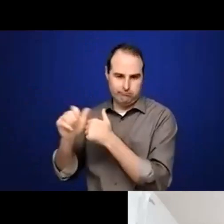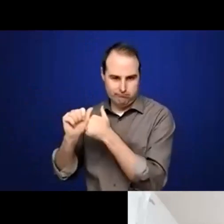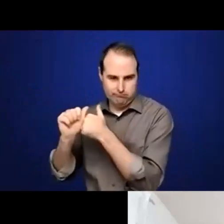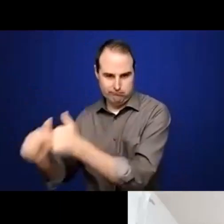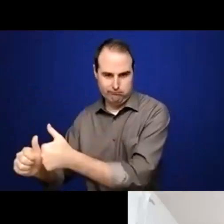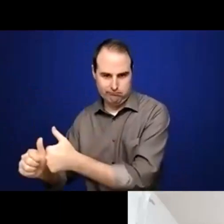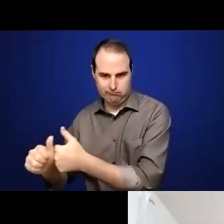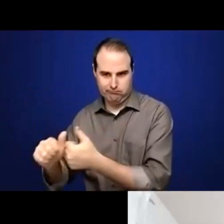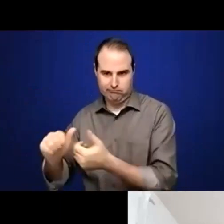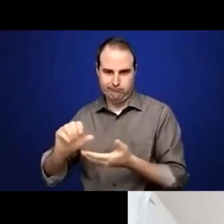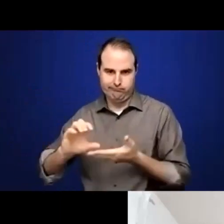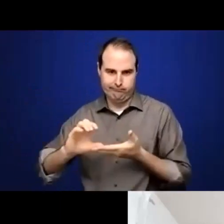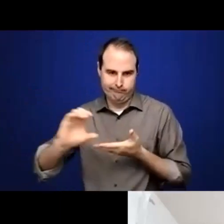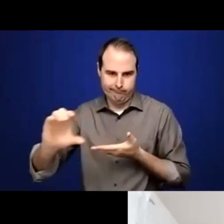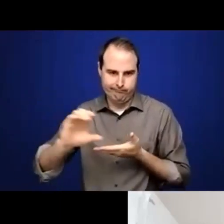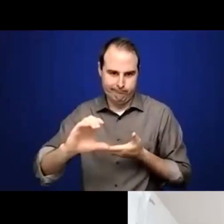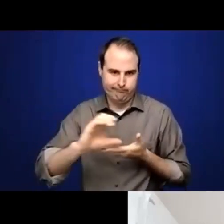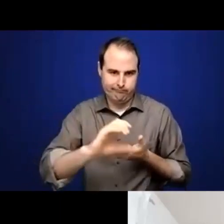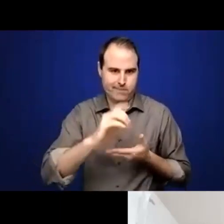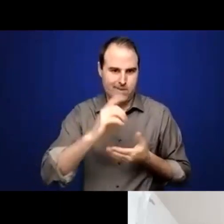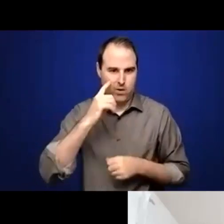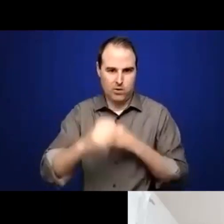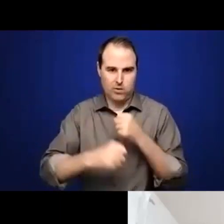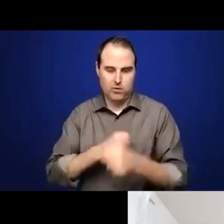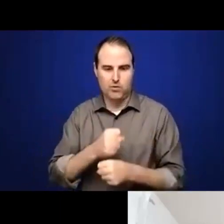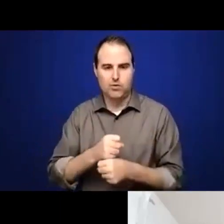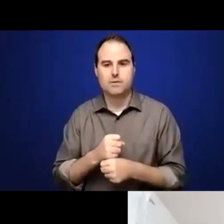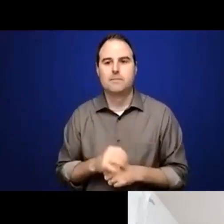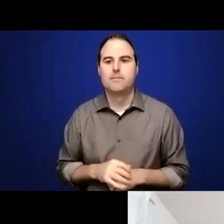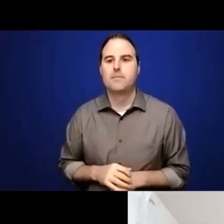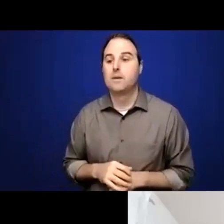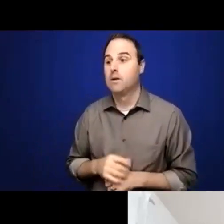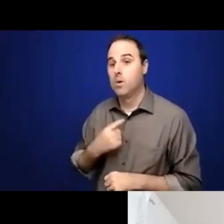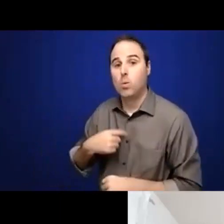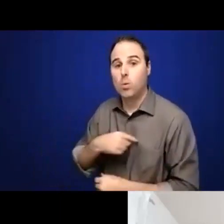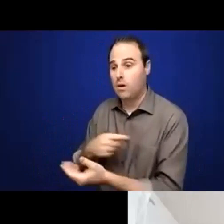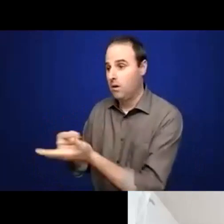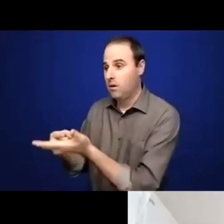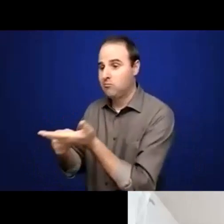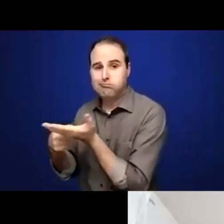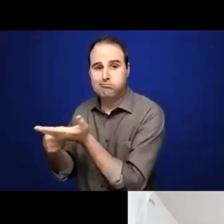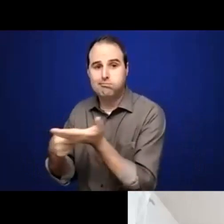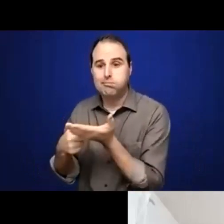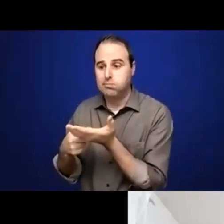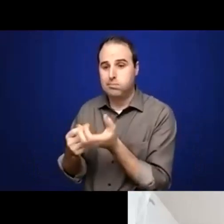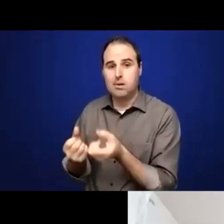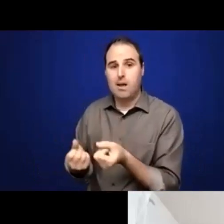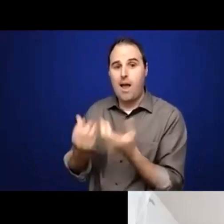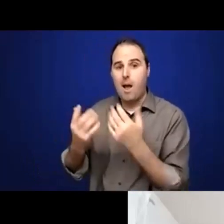I think there were discussions about the number of hours that they would spend working on the tool,